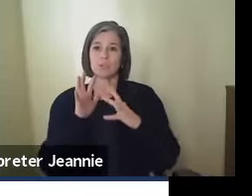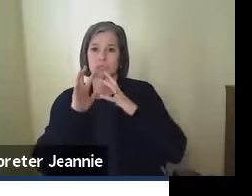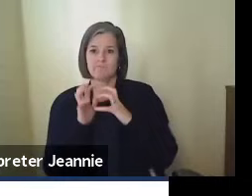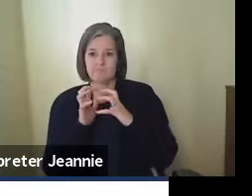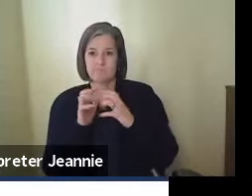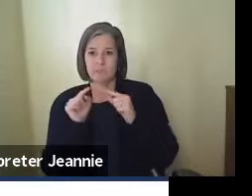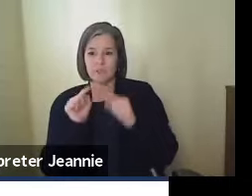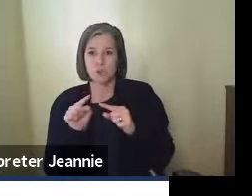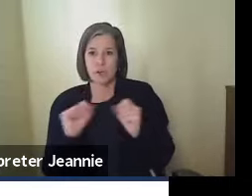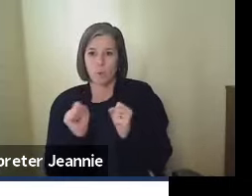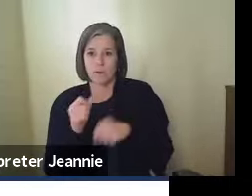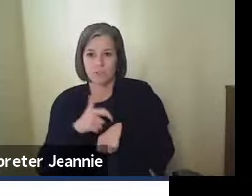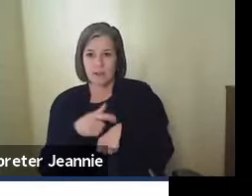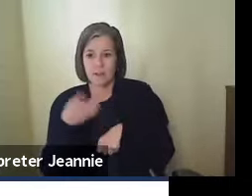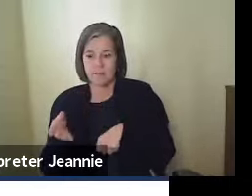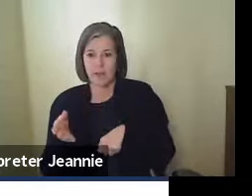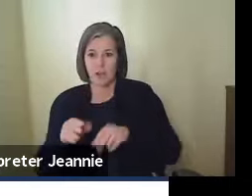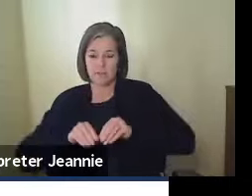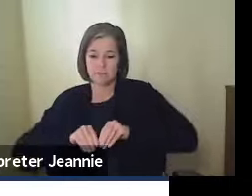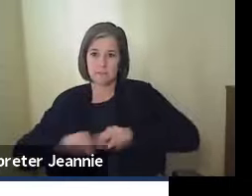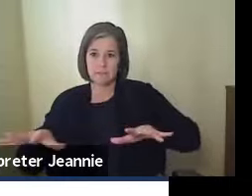War there was a outbreak of smallpox.